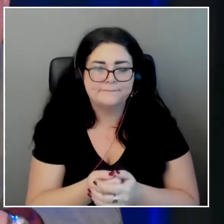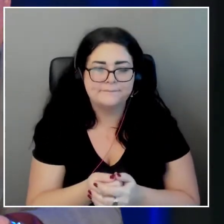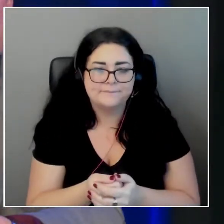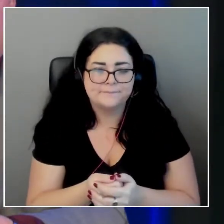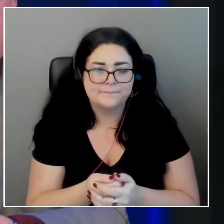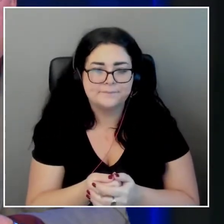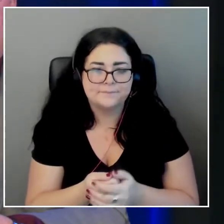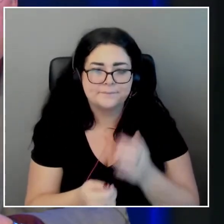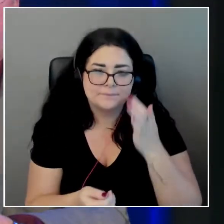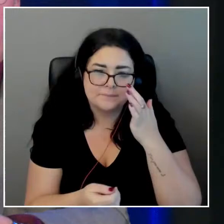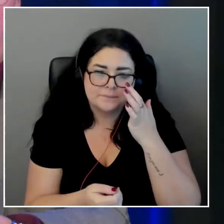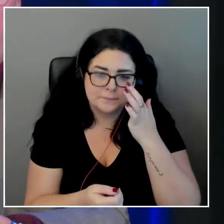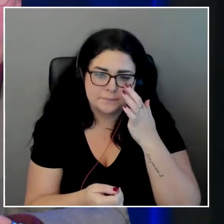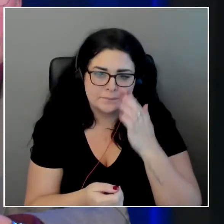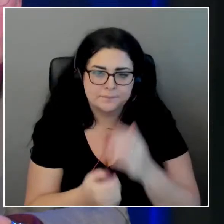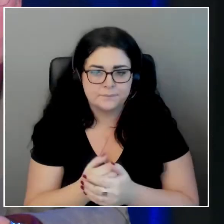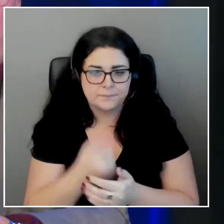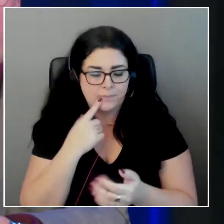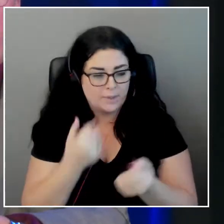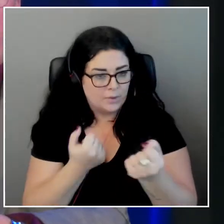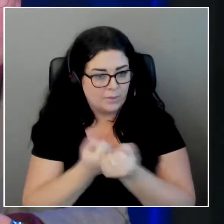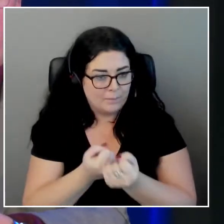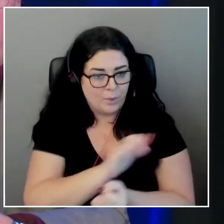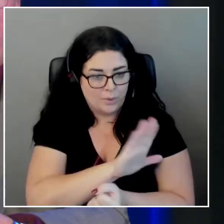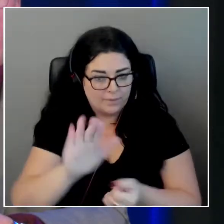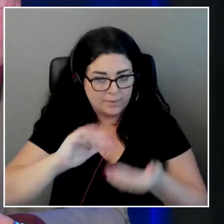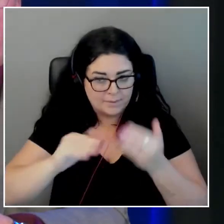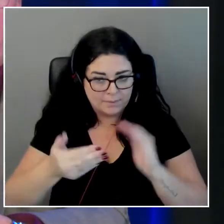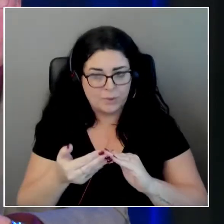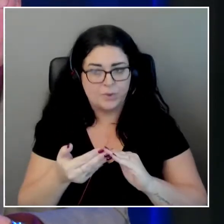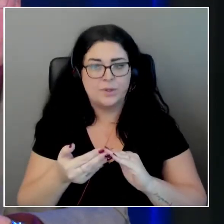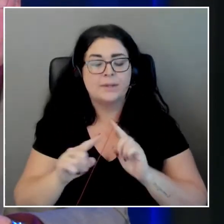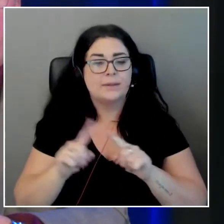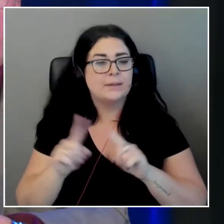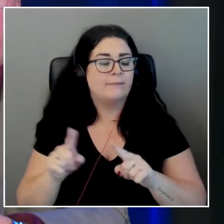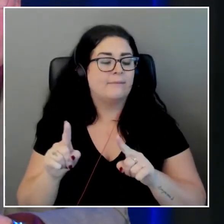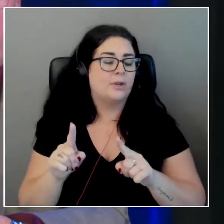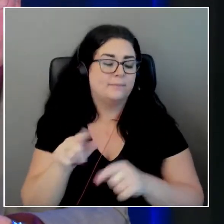The support of the communities and areas in which we operate is an integral component to our success.